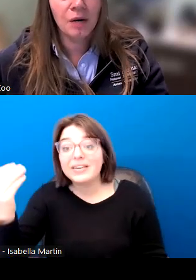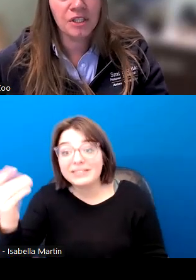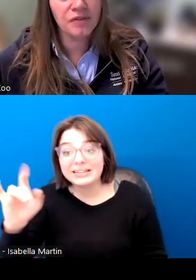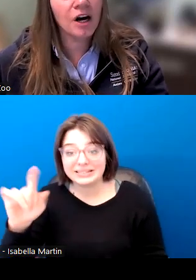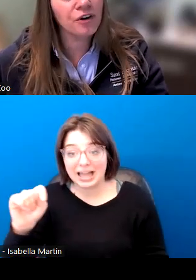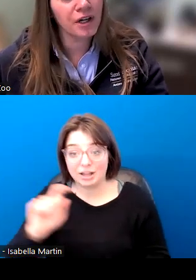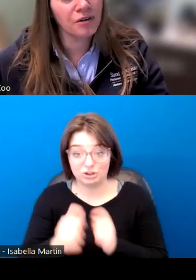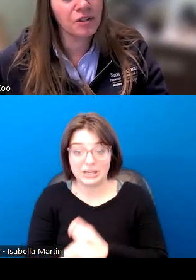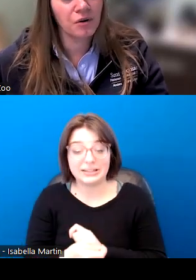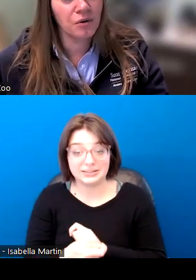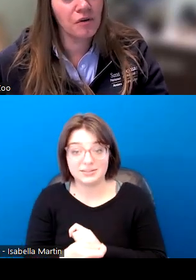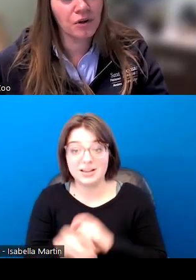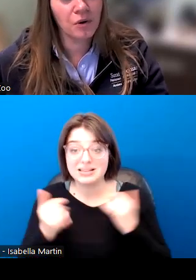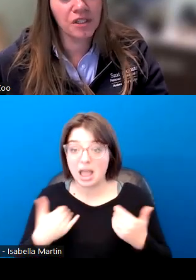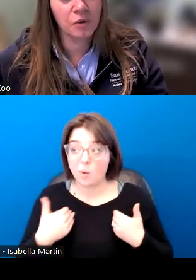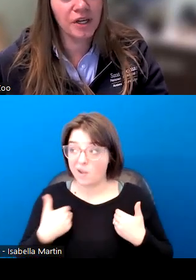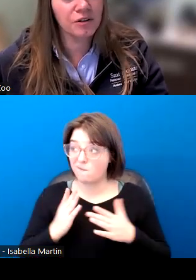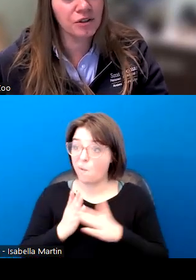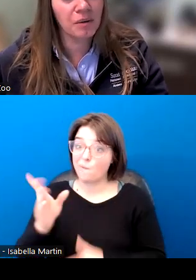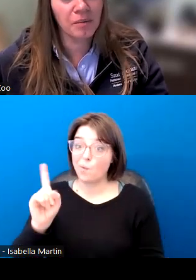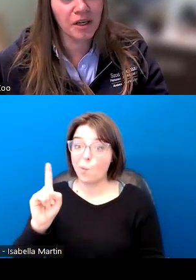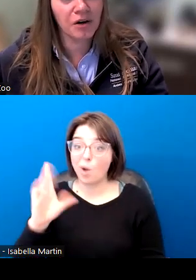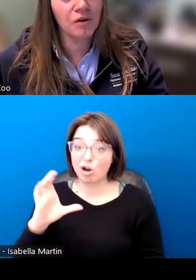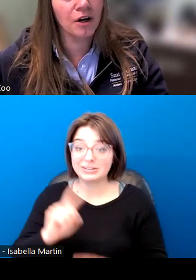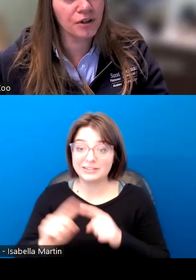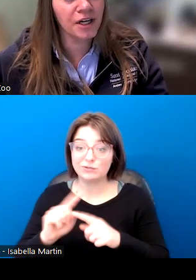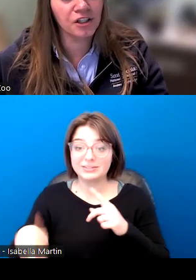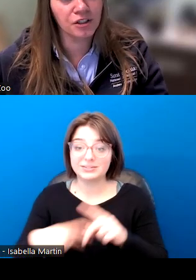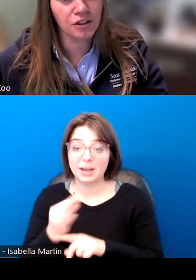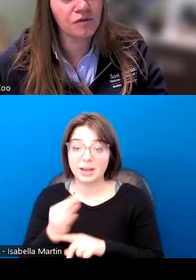upwards of 100 now so over the course of a week or two I'll be making over 100 diet changes just